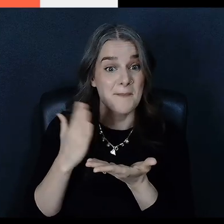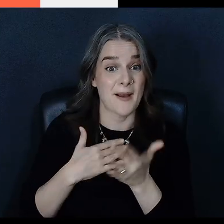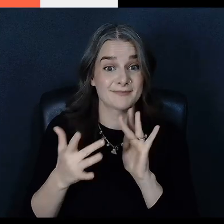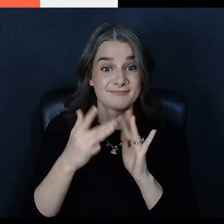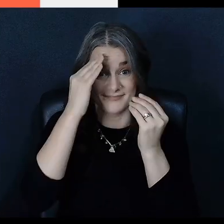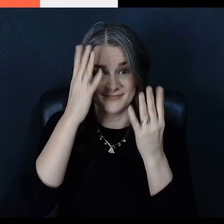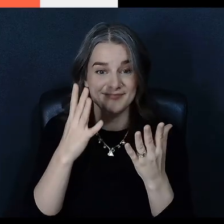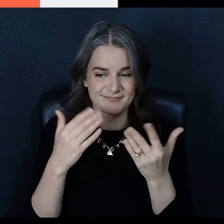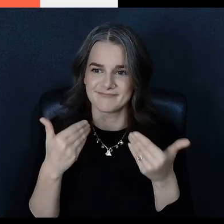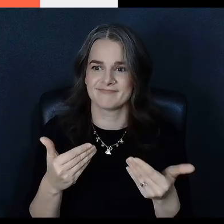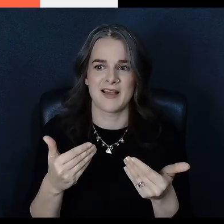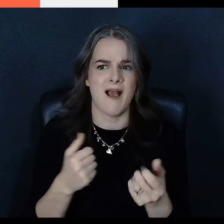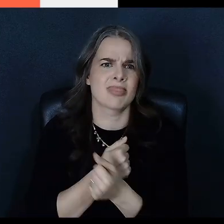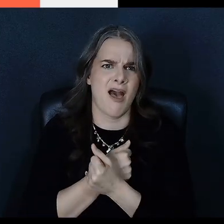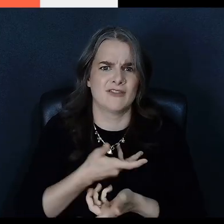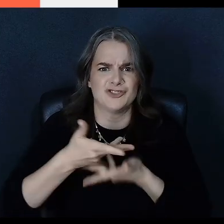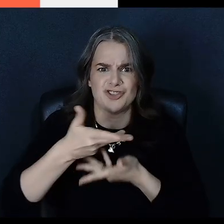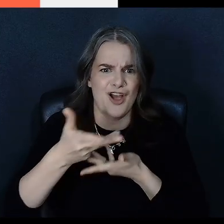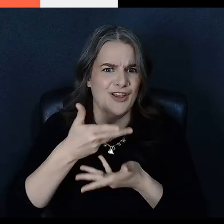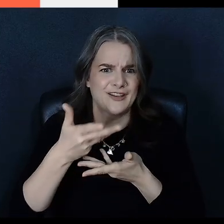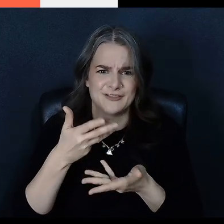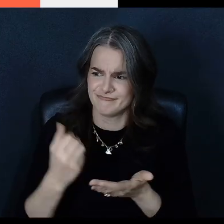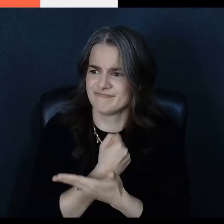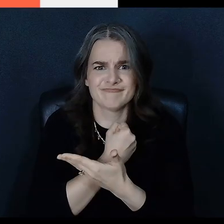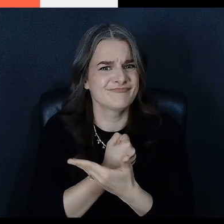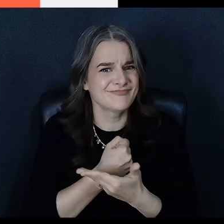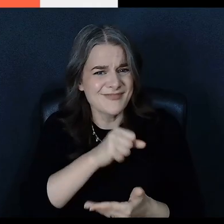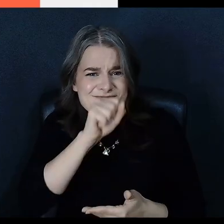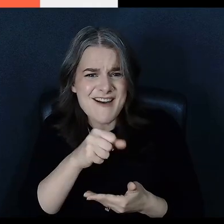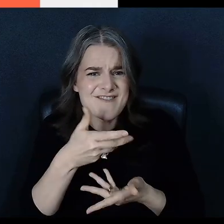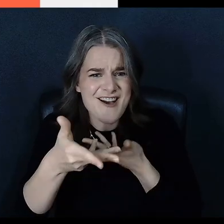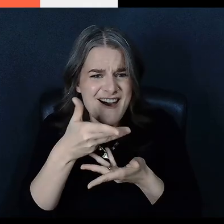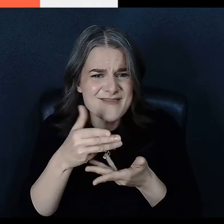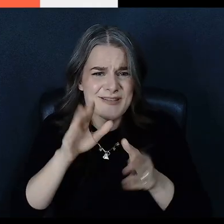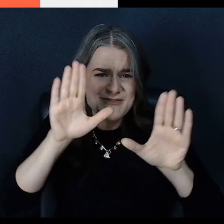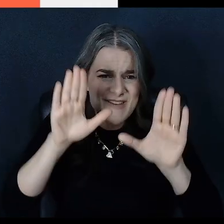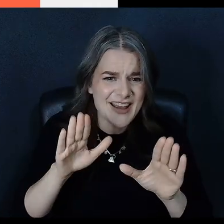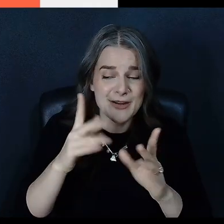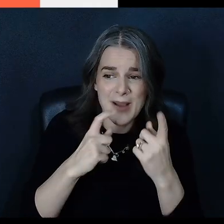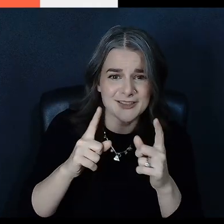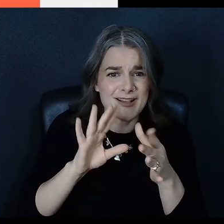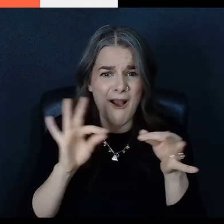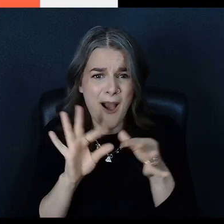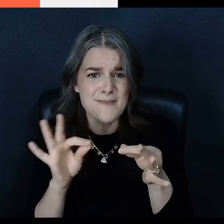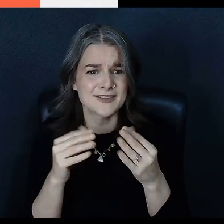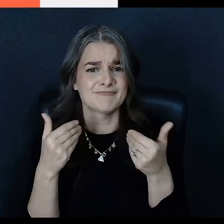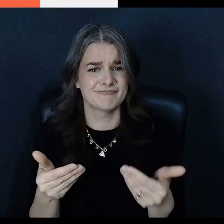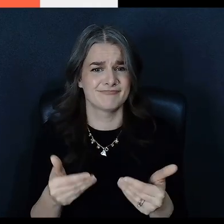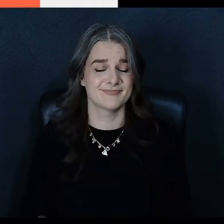You can tell I love talking, so sure, I'll talk with you. Why not? This will be great if you have questions and comments, for sure. Thanks so much, Mike,